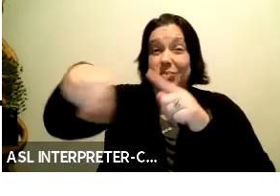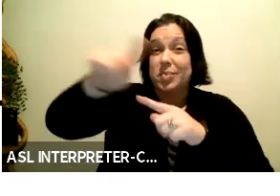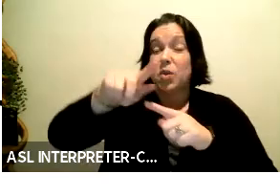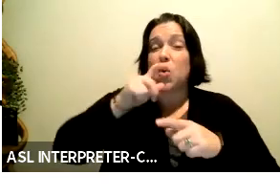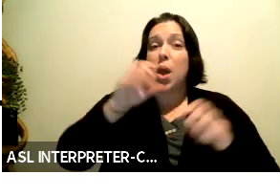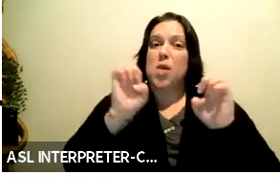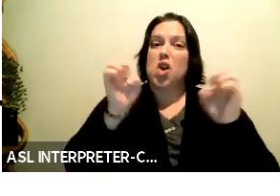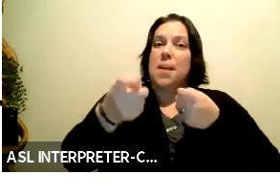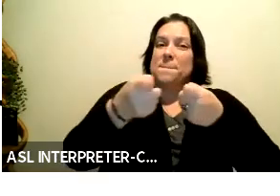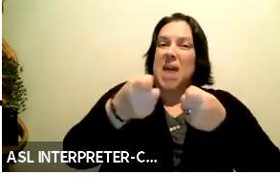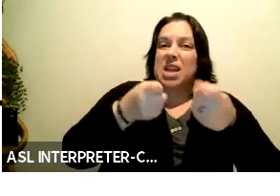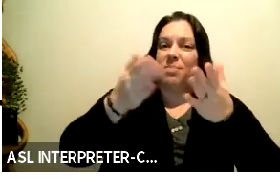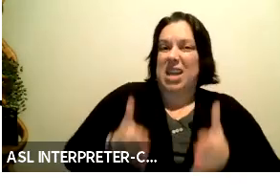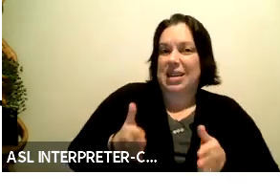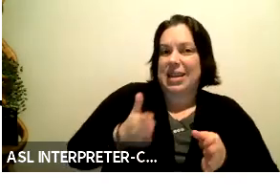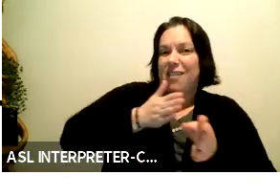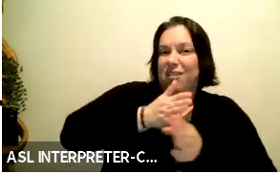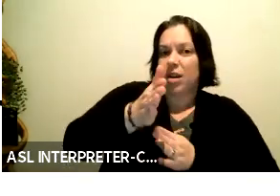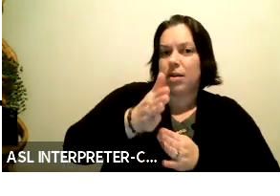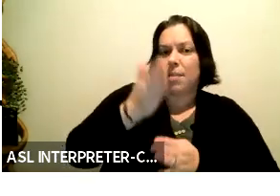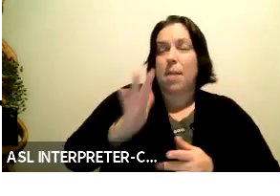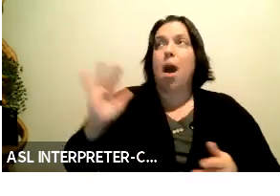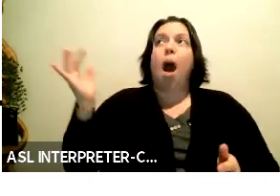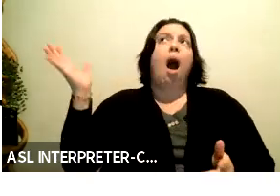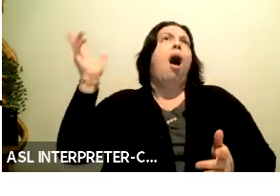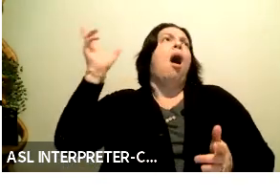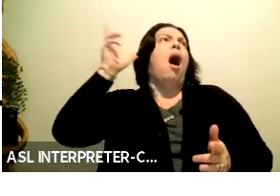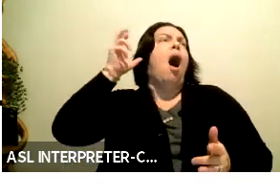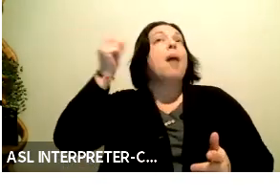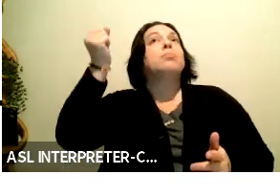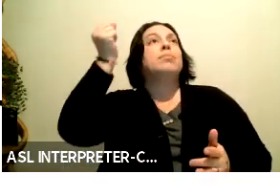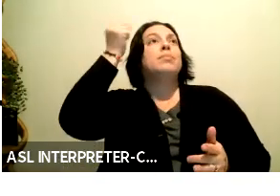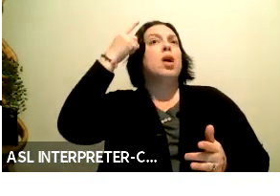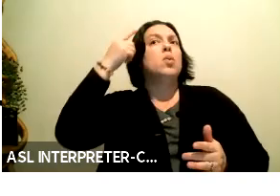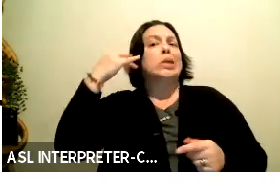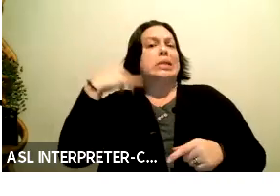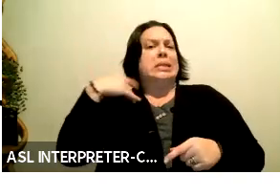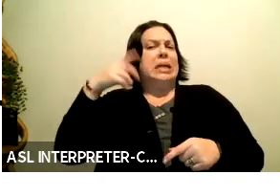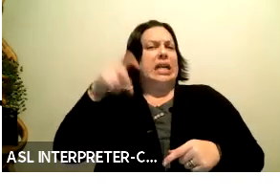maybe that's a ring in their ear to think, oh, this is where I need to think about how can my